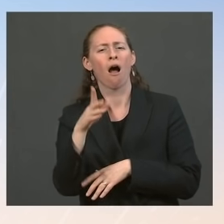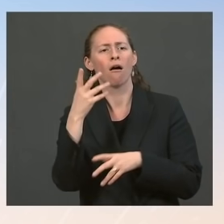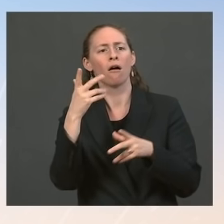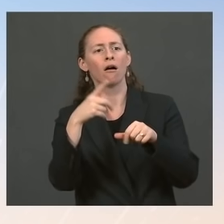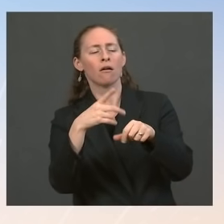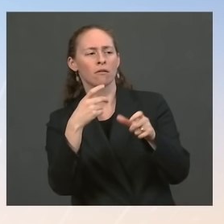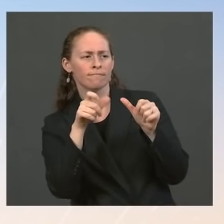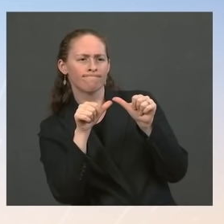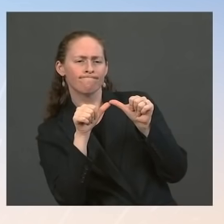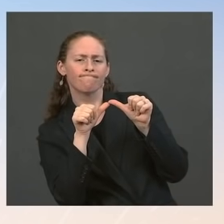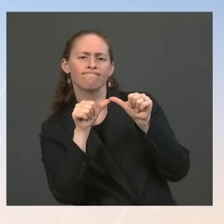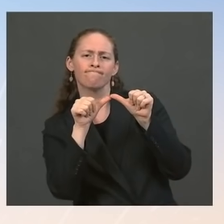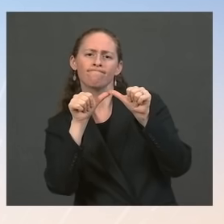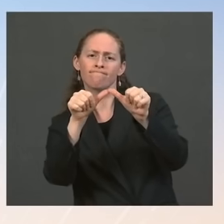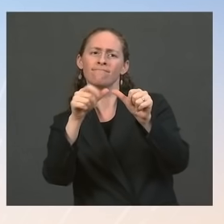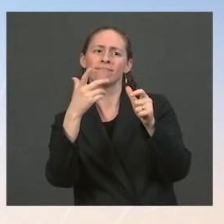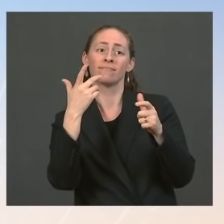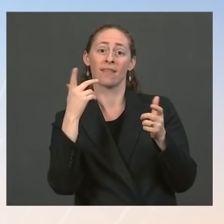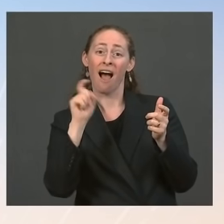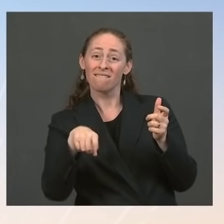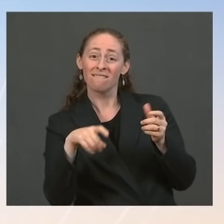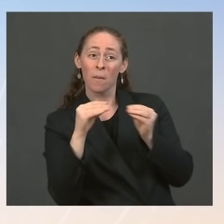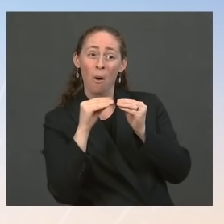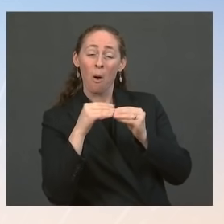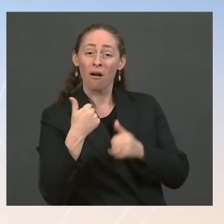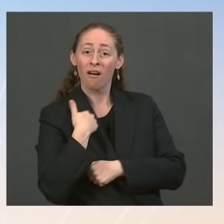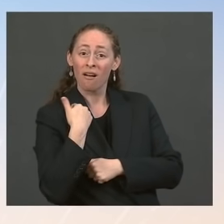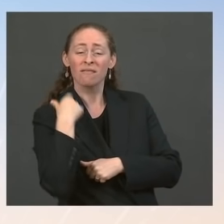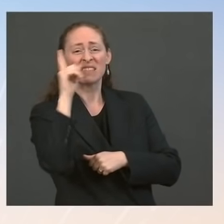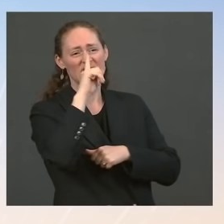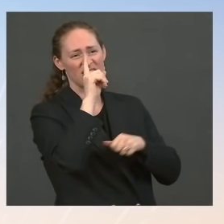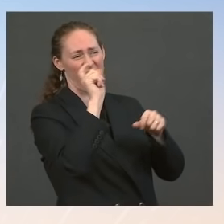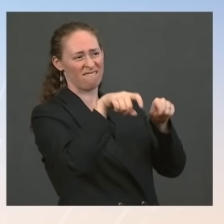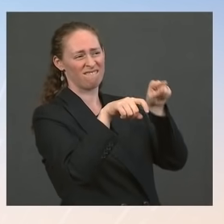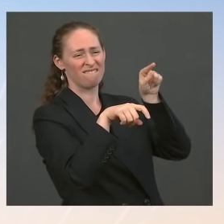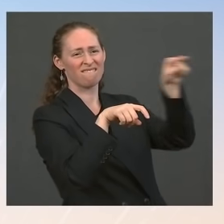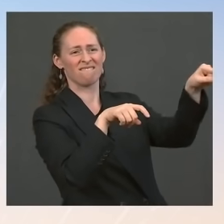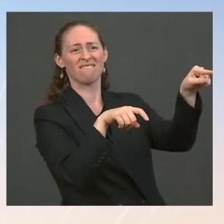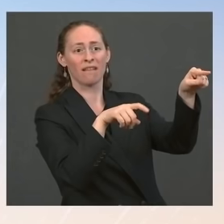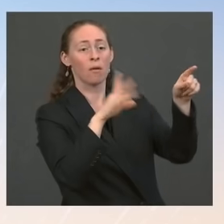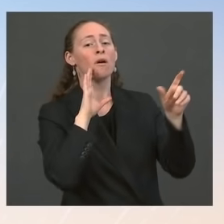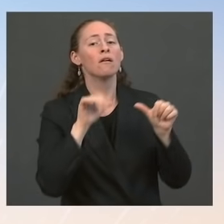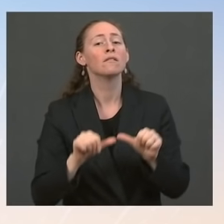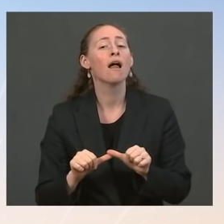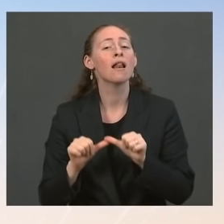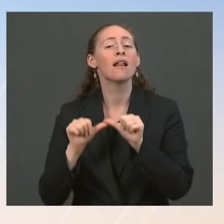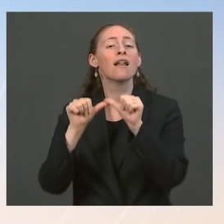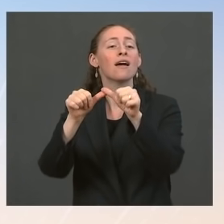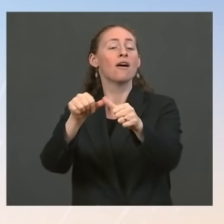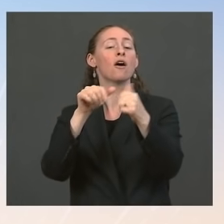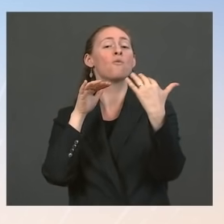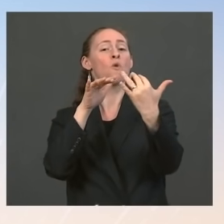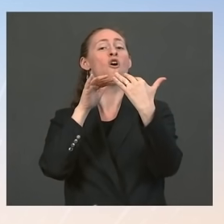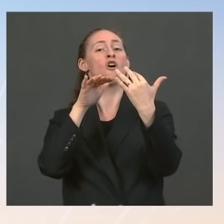an increase in troop numbers. It would also need -- it would also mean war with the Taliban, and it would also mean the potential loss of casualties.